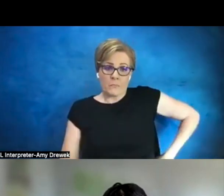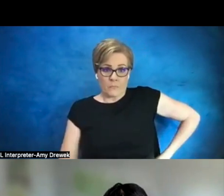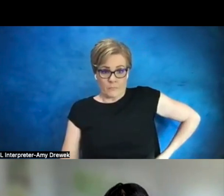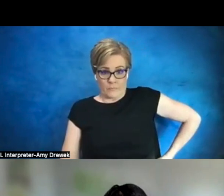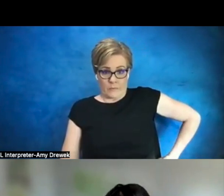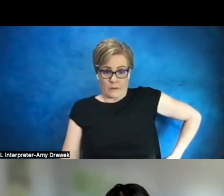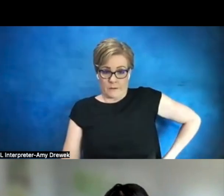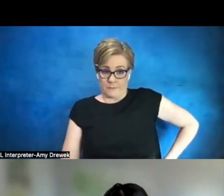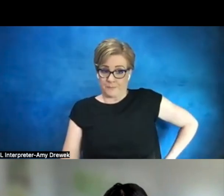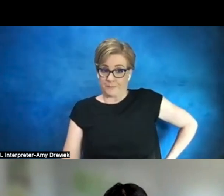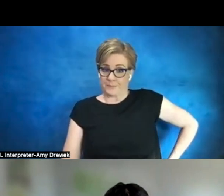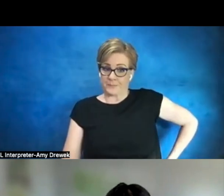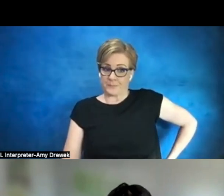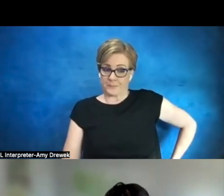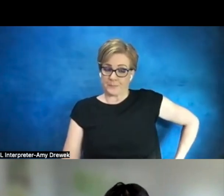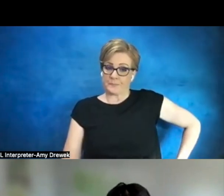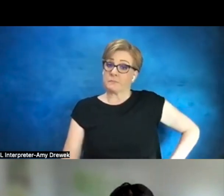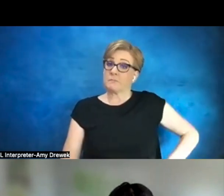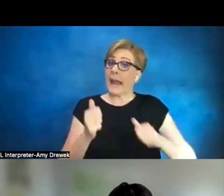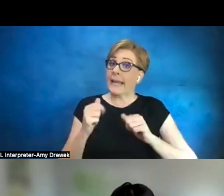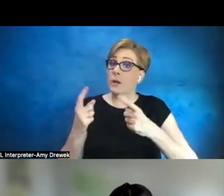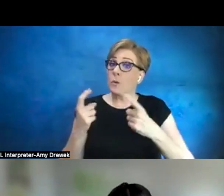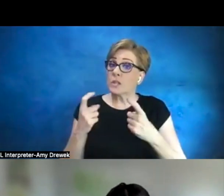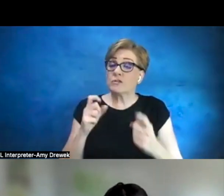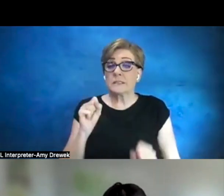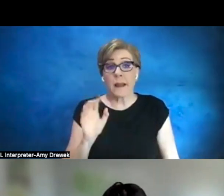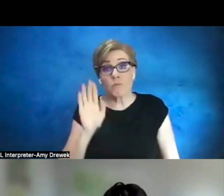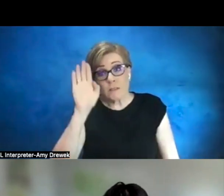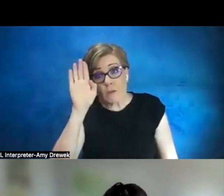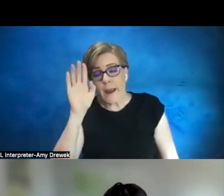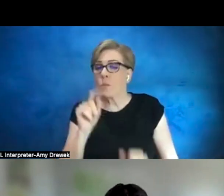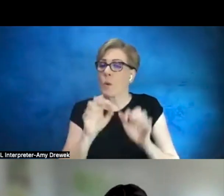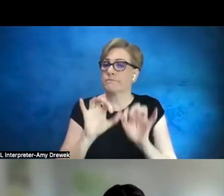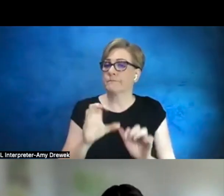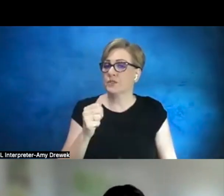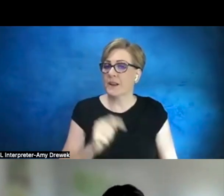there are any questions, again, feel free to use the raised hand feature, or write it in the chat.